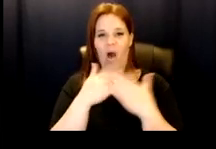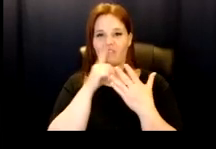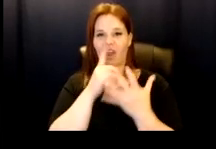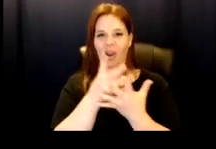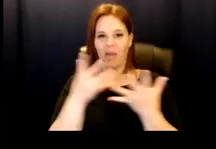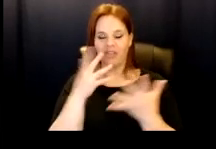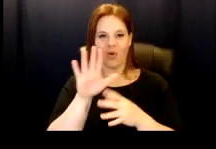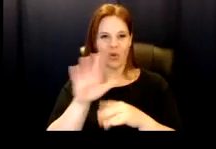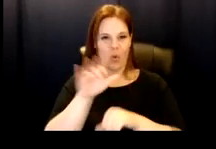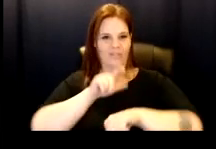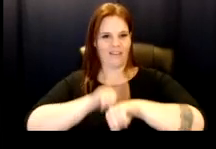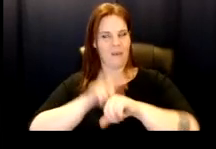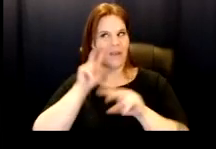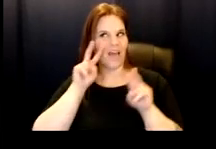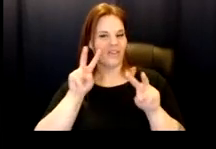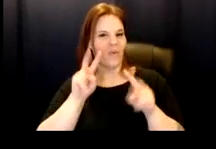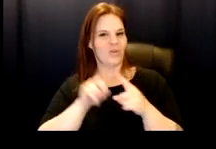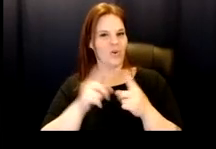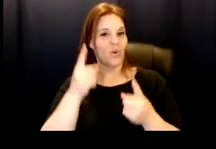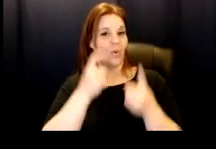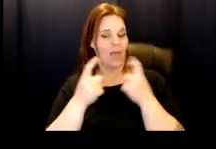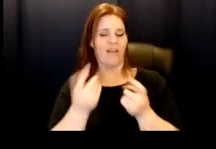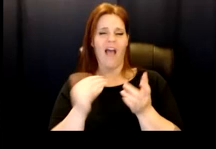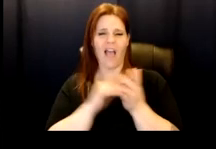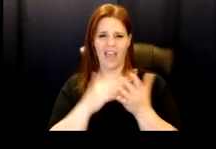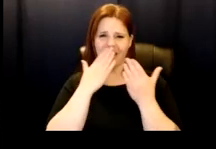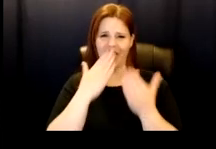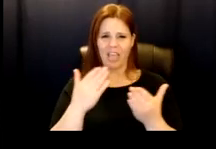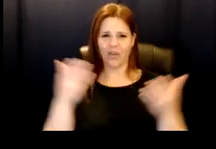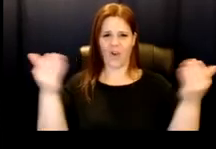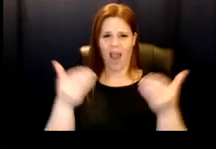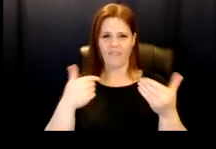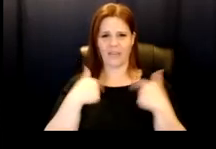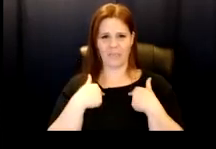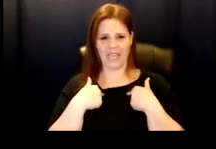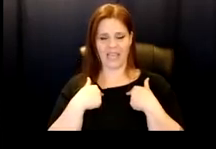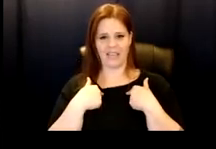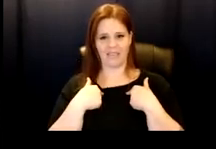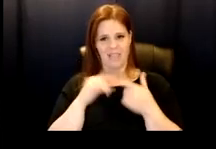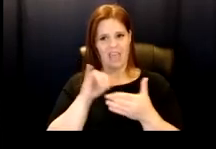And I look forward to your questions. Again, thank you for having me. That concludes the